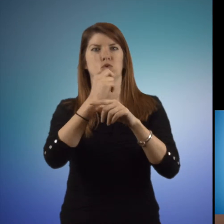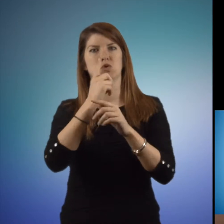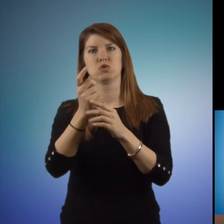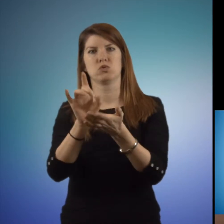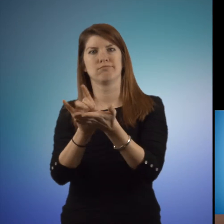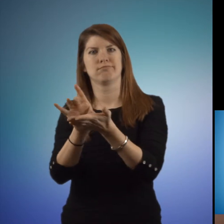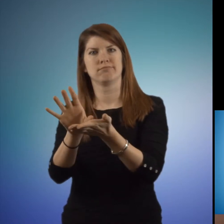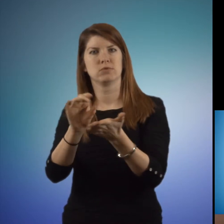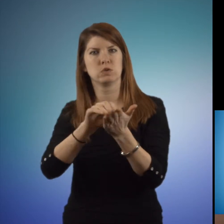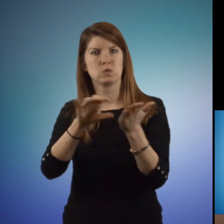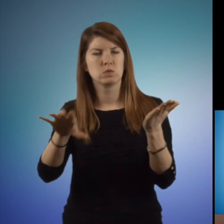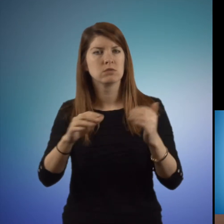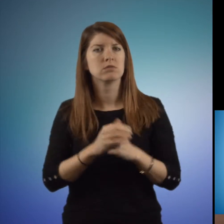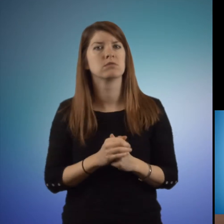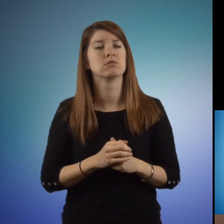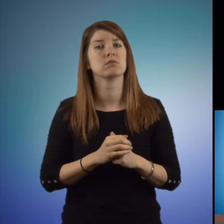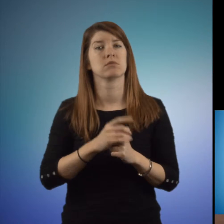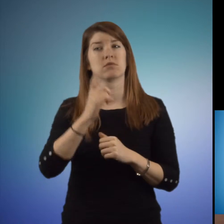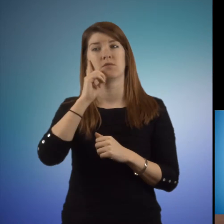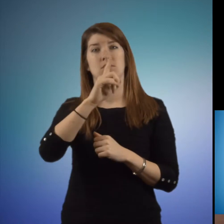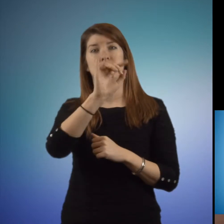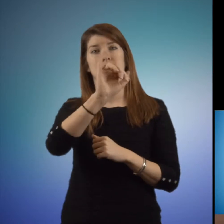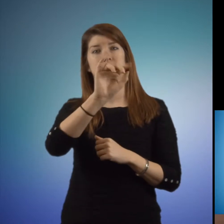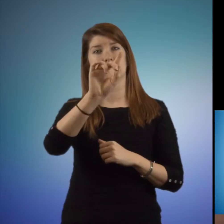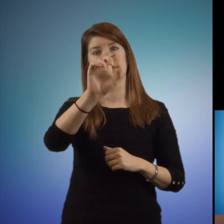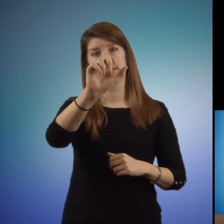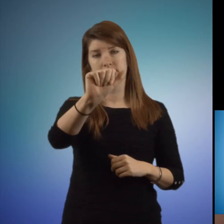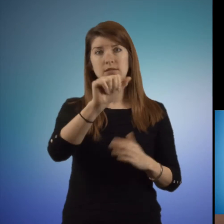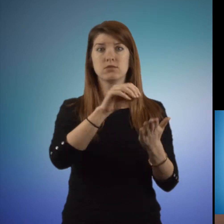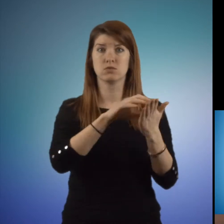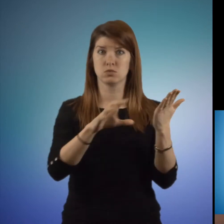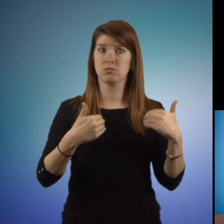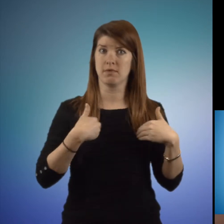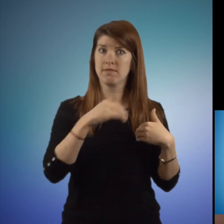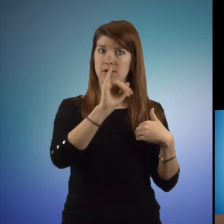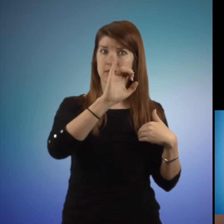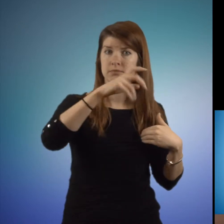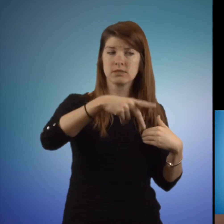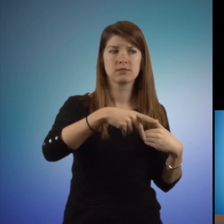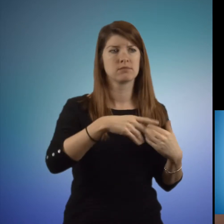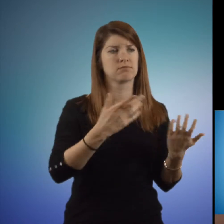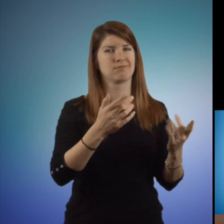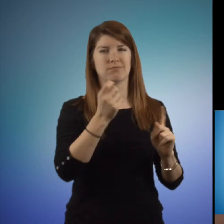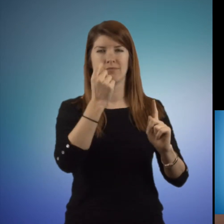Under IDEA for children who have IEPs, if a student is working really, really hard